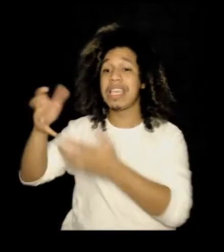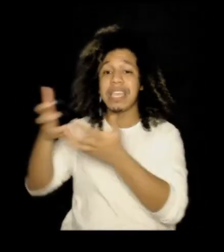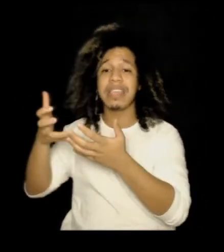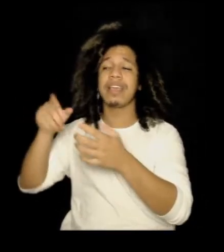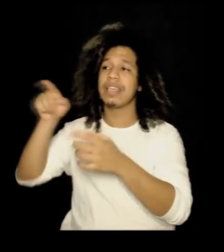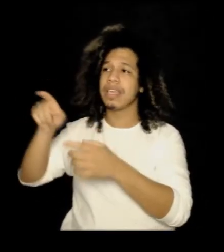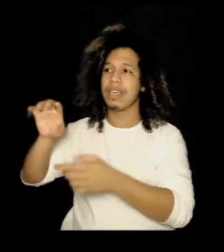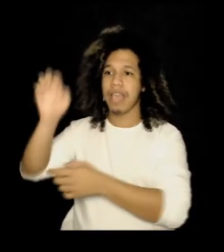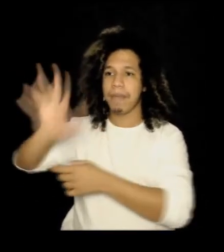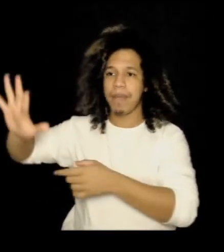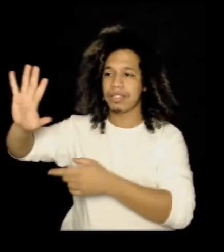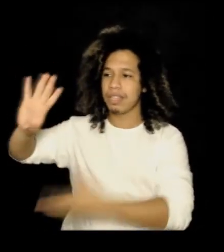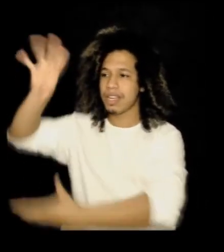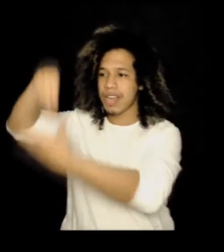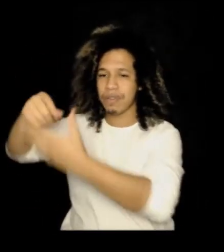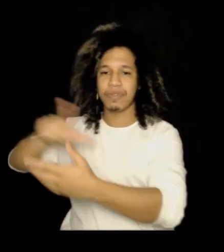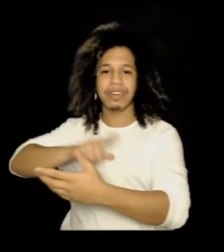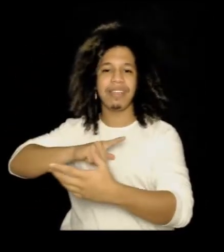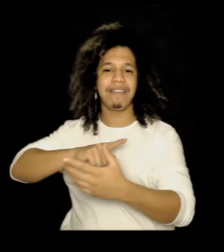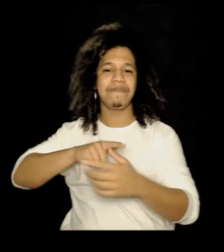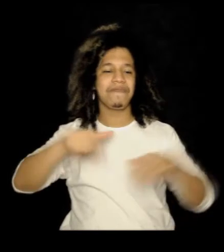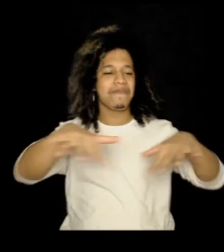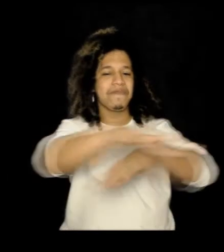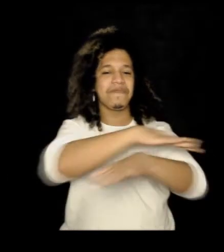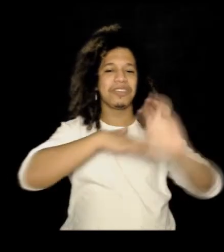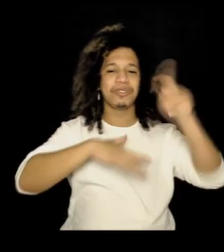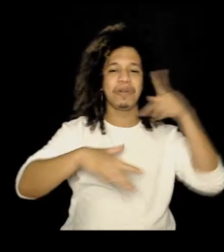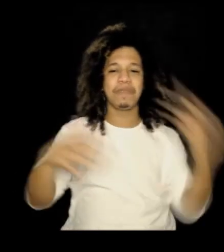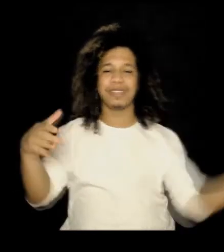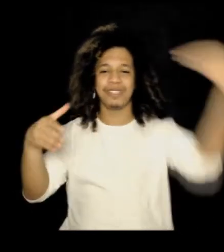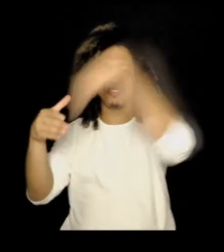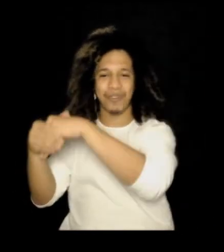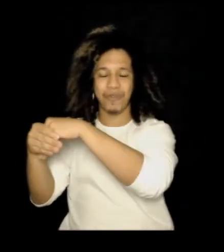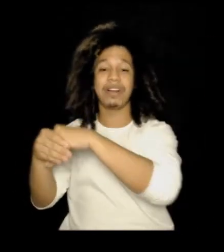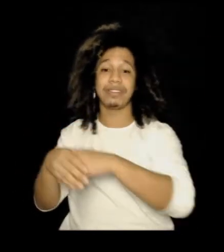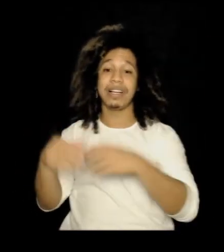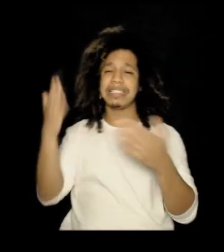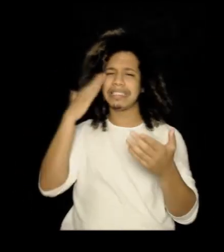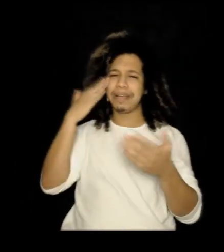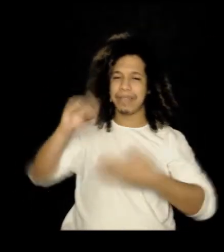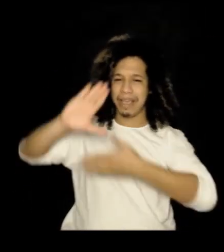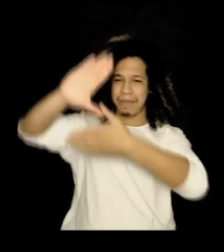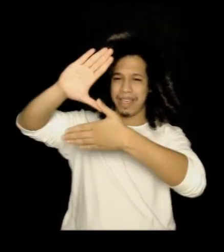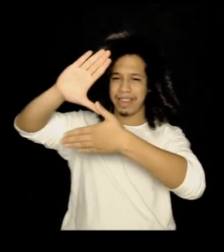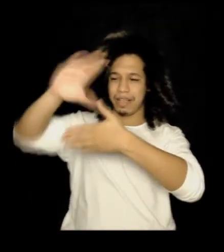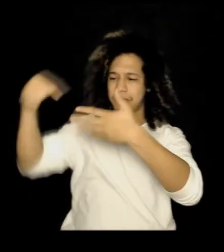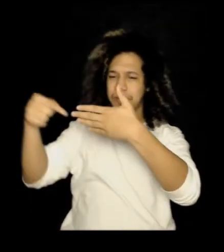us this morning. But Professor Ana Carolina wanted our logo to allude to the city of João Pessoa. In case of you, guests don't know,